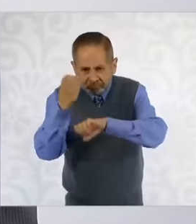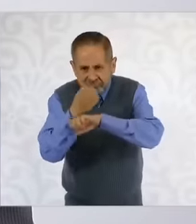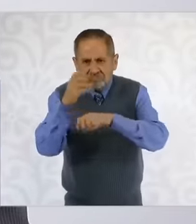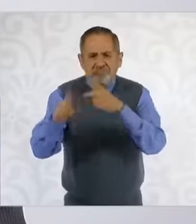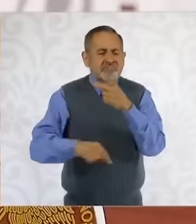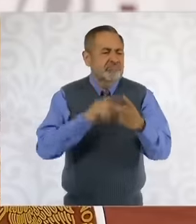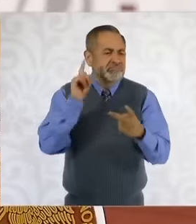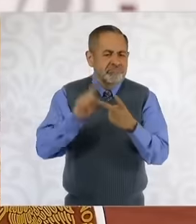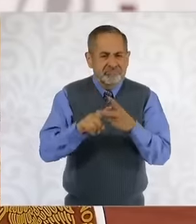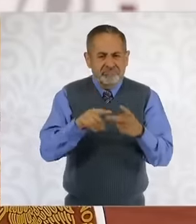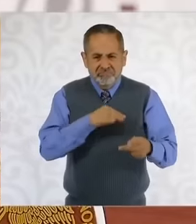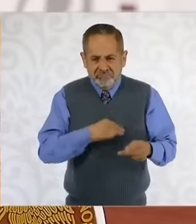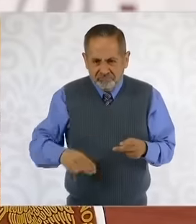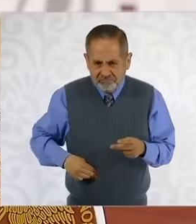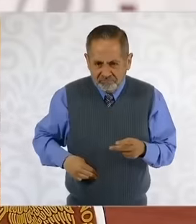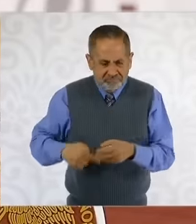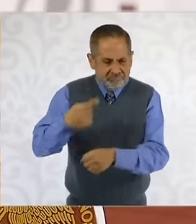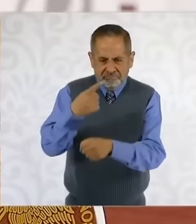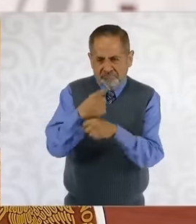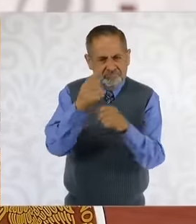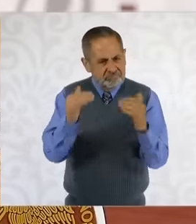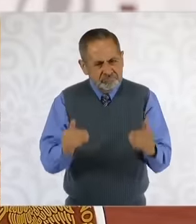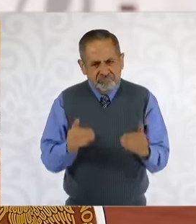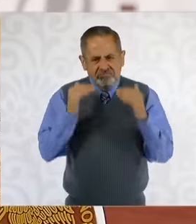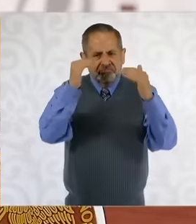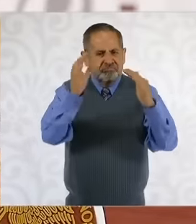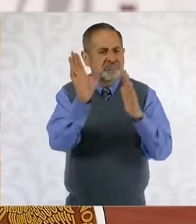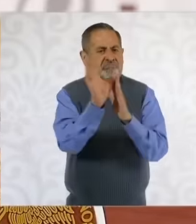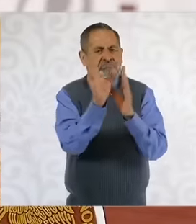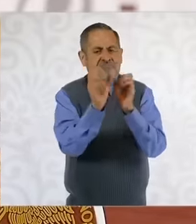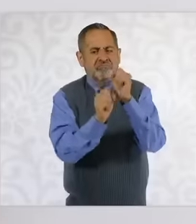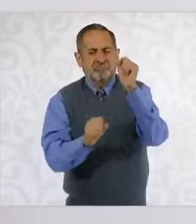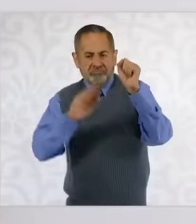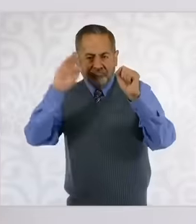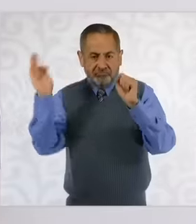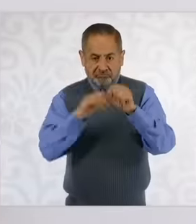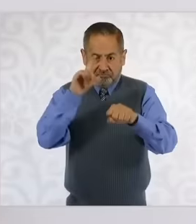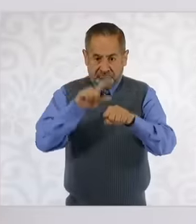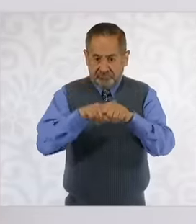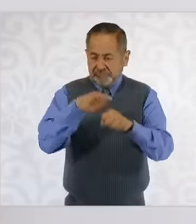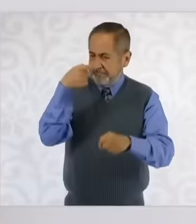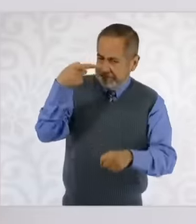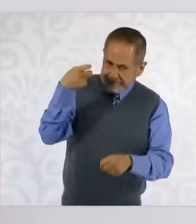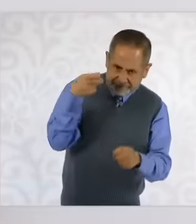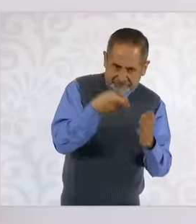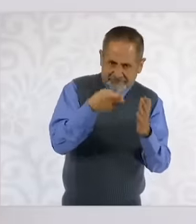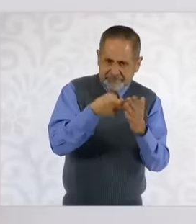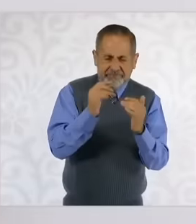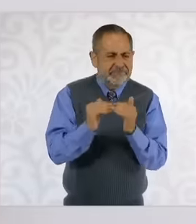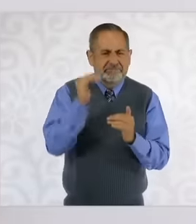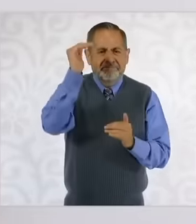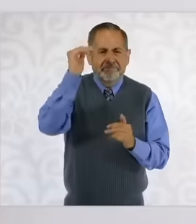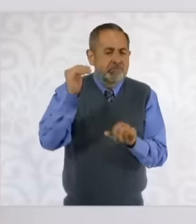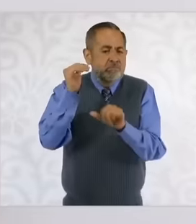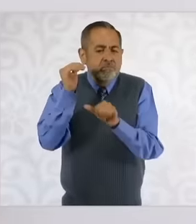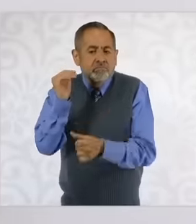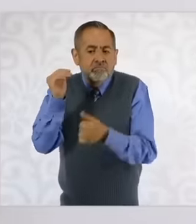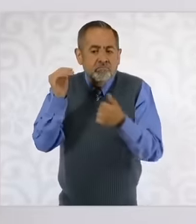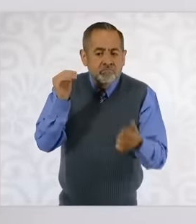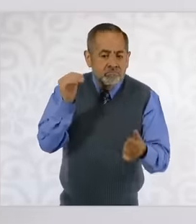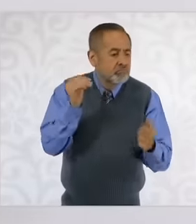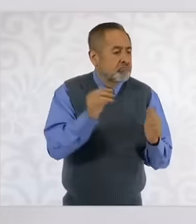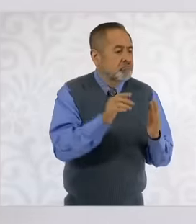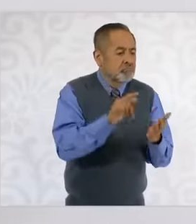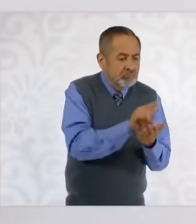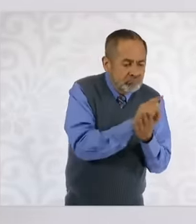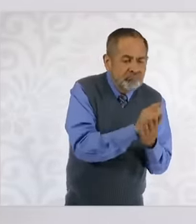because it precisely reigns absolutely and is above of all the constitutive provisions